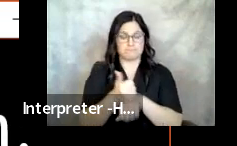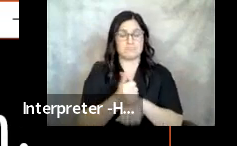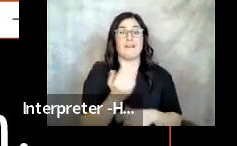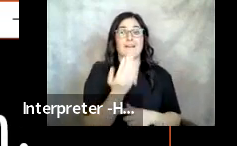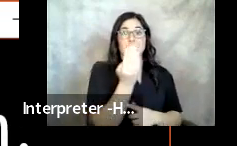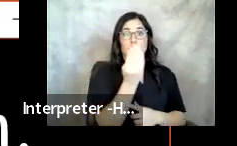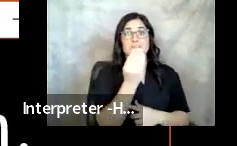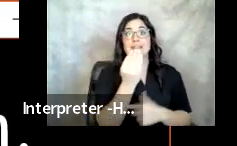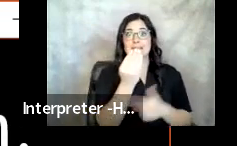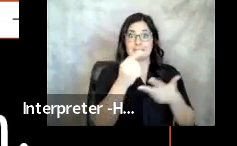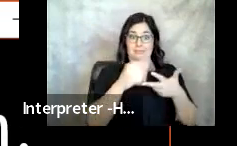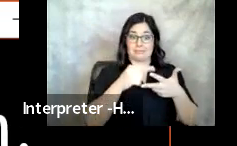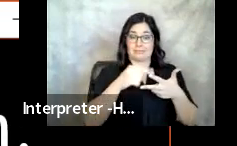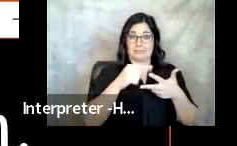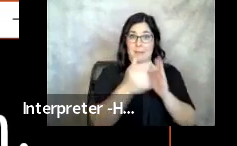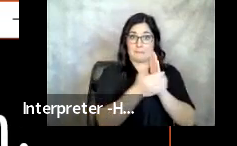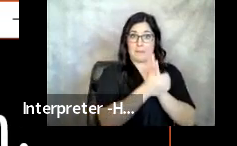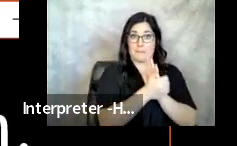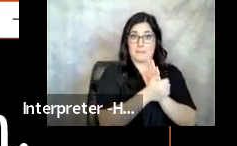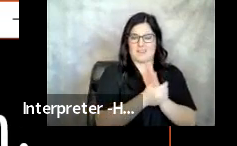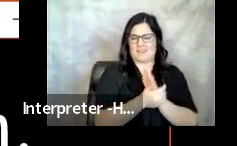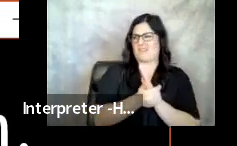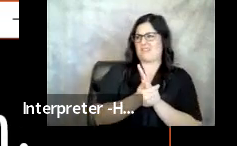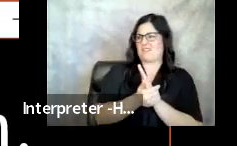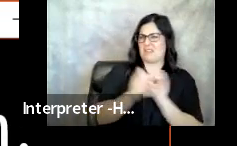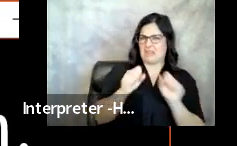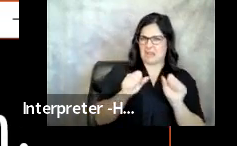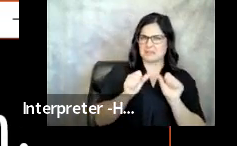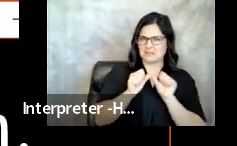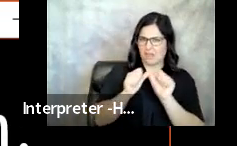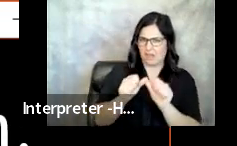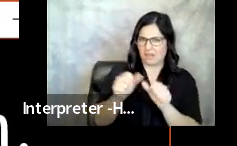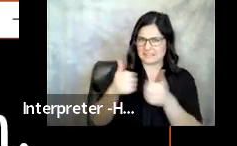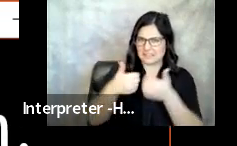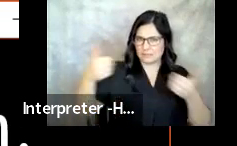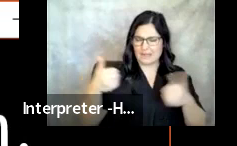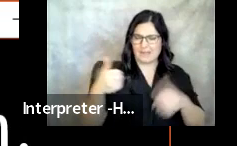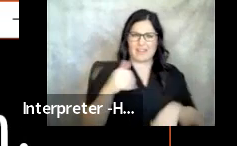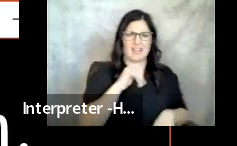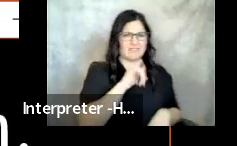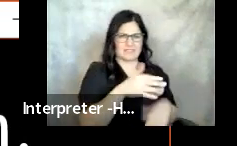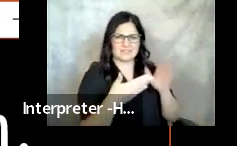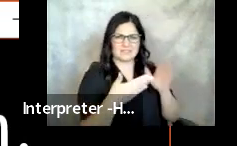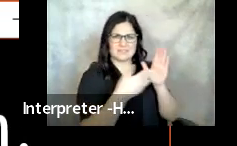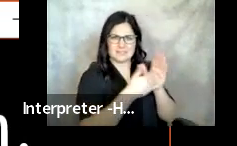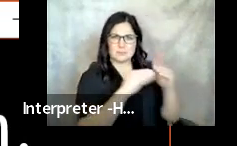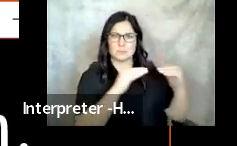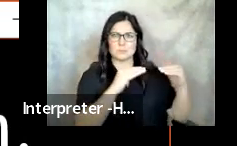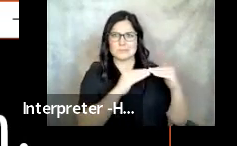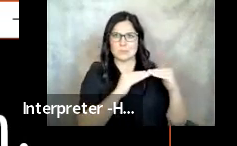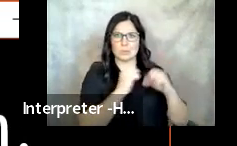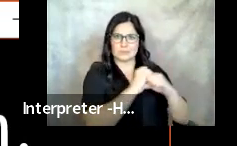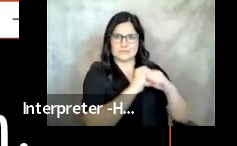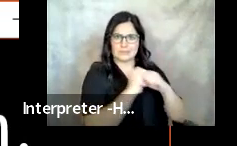Hey, wait a minute, you're segregating us. Isn't that a violation of equal. Protection of. The laws?